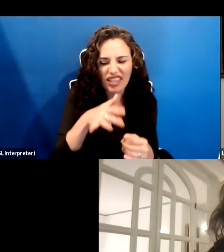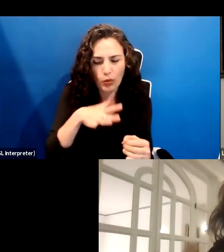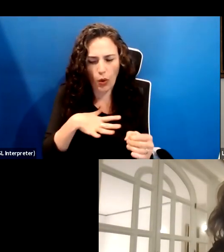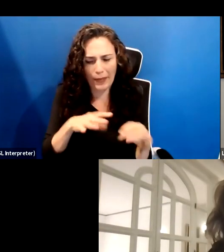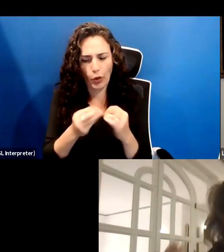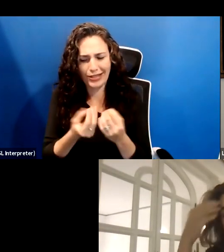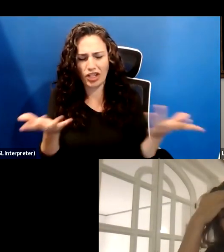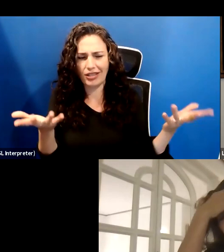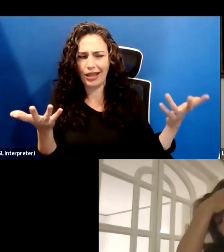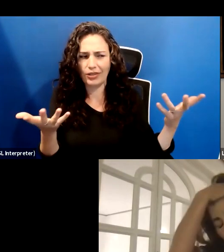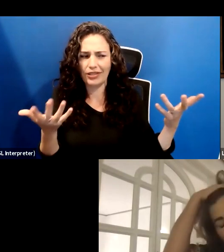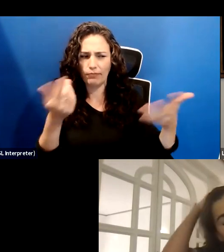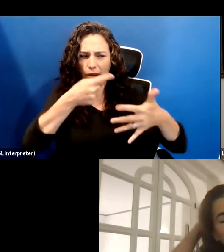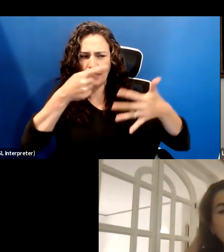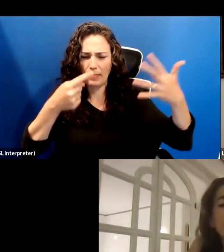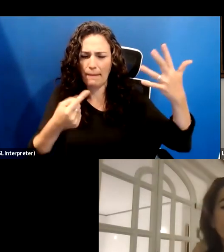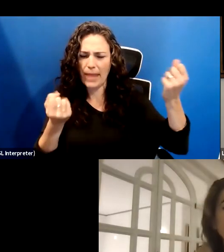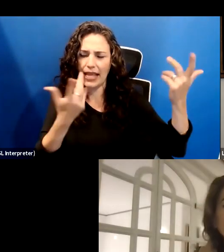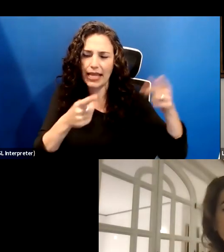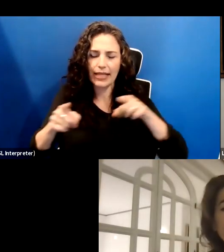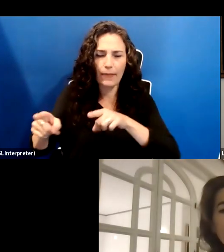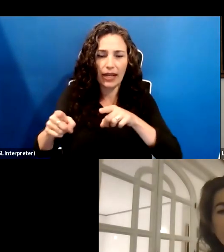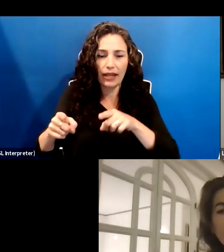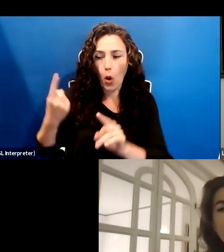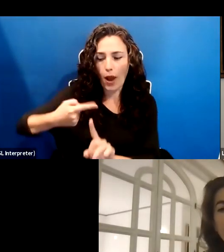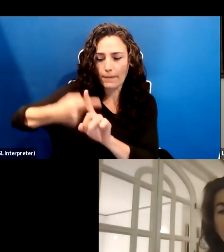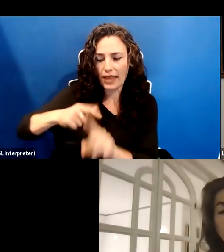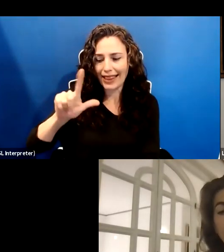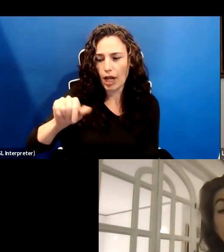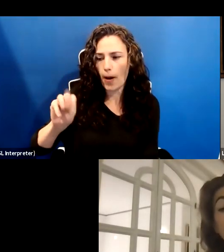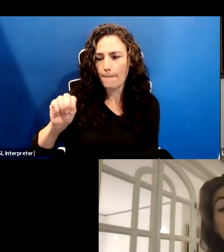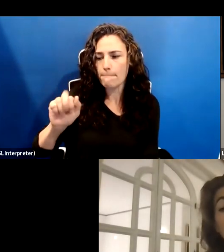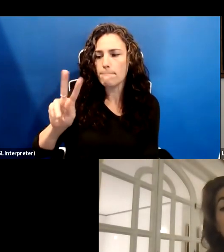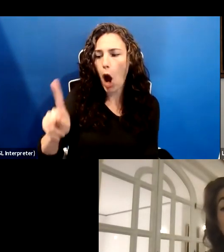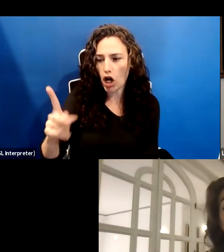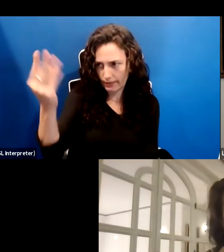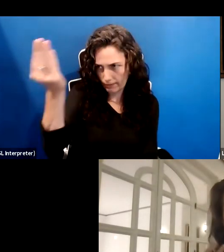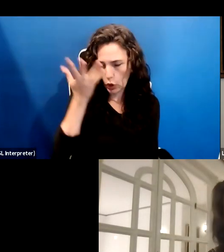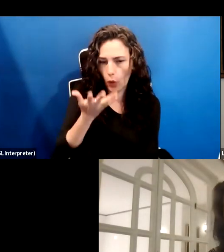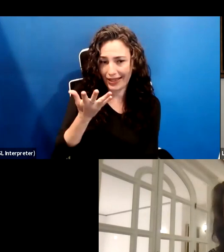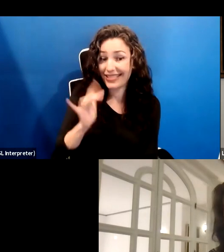And then about a month later, Mark came to me and said, "This organization that I have been telling you